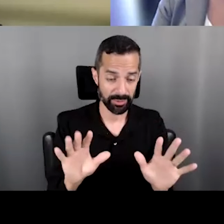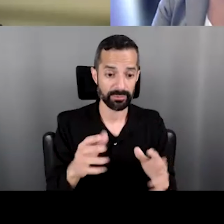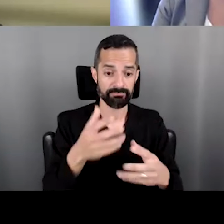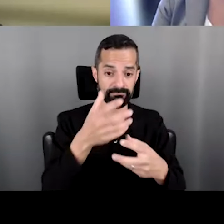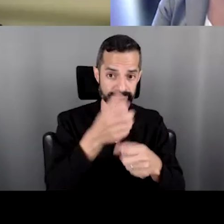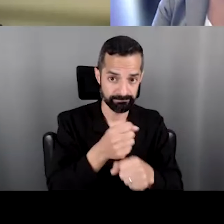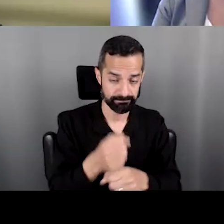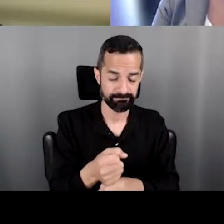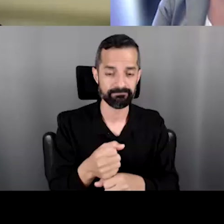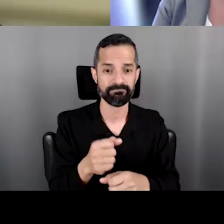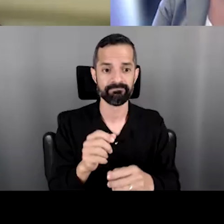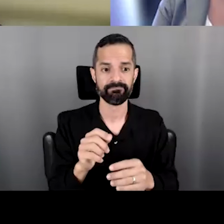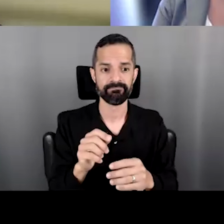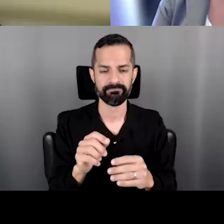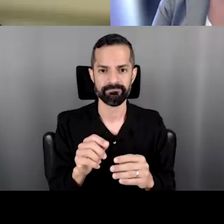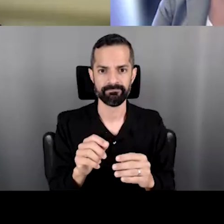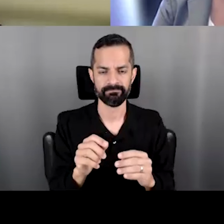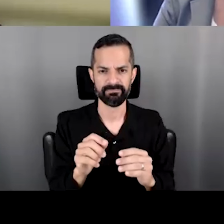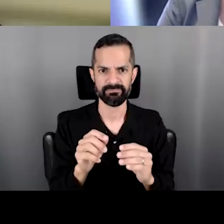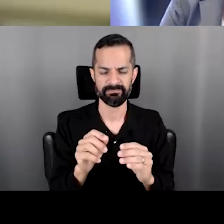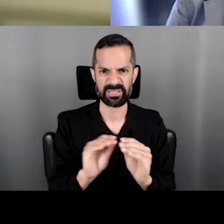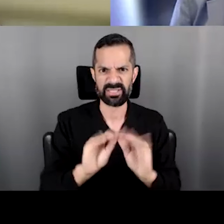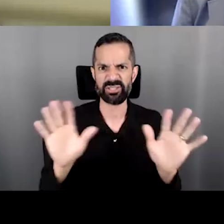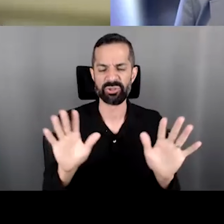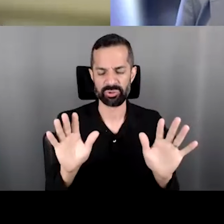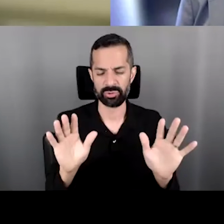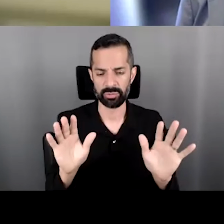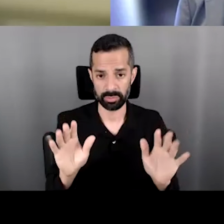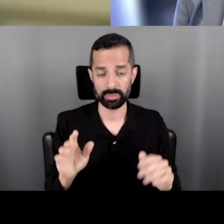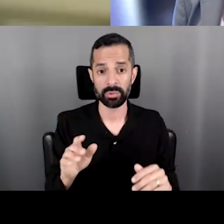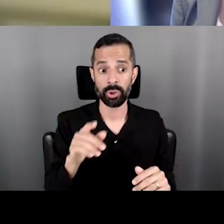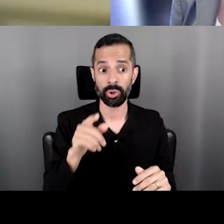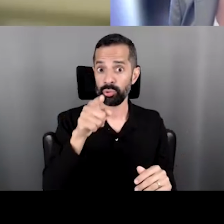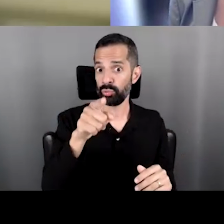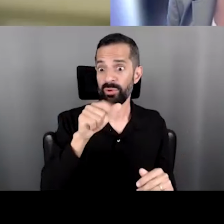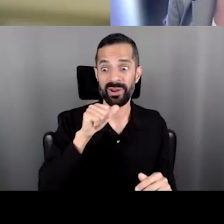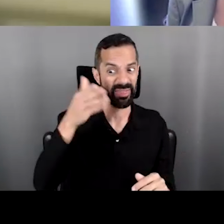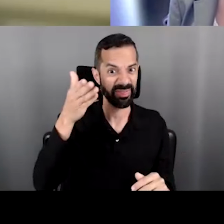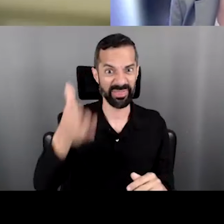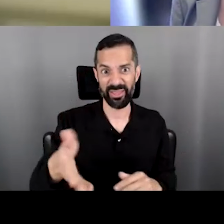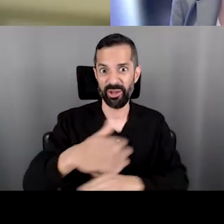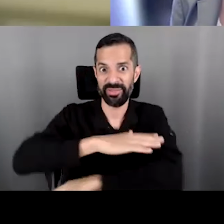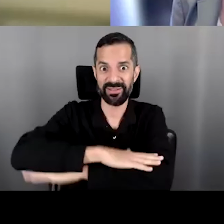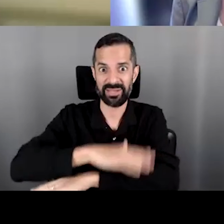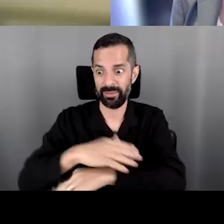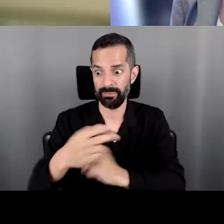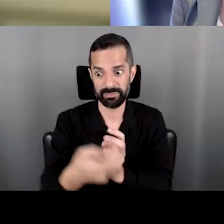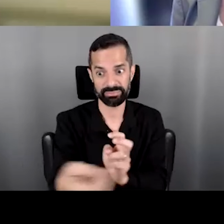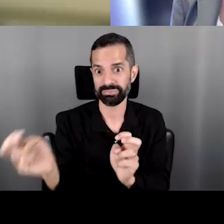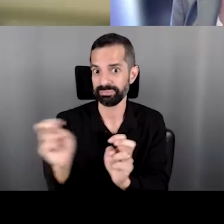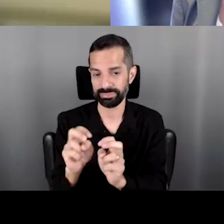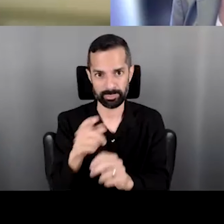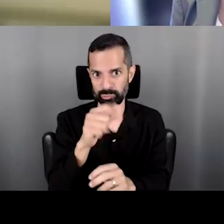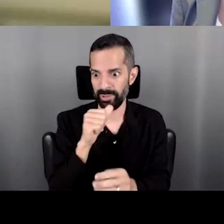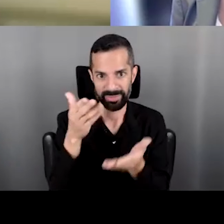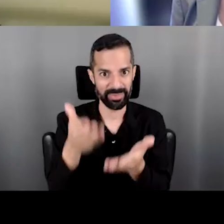So with you as the requester not being at the table to advocate for your submission at the time,